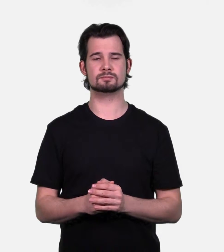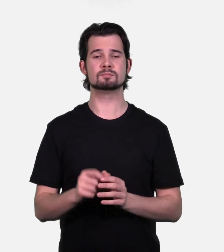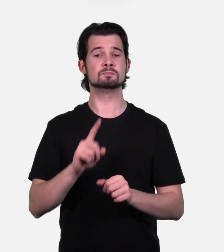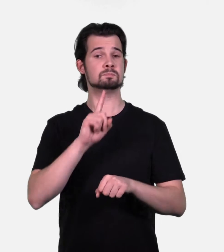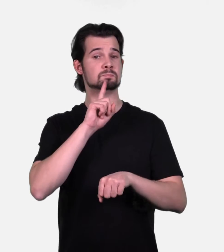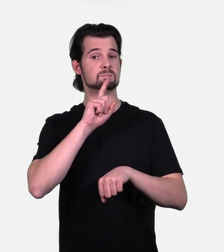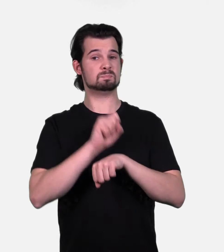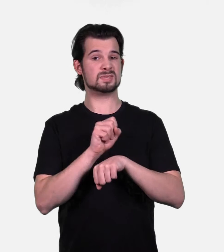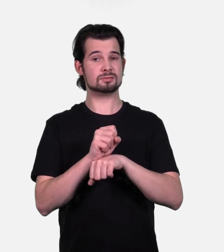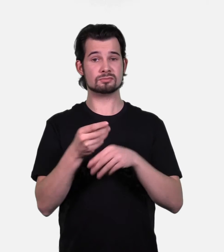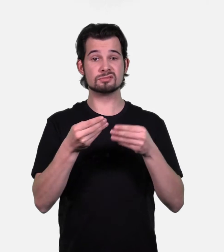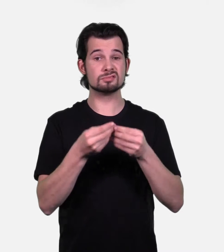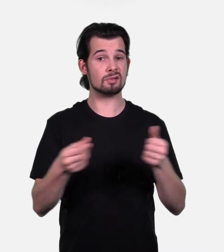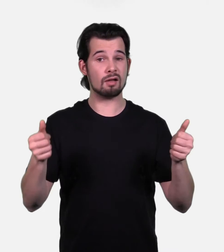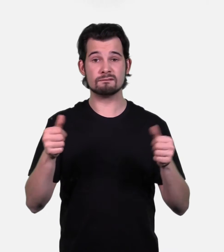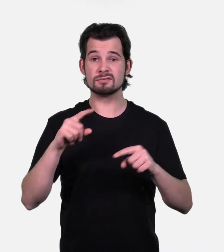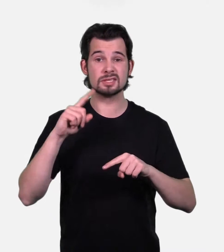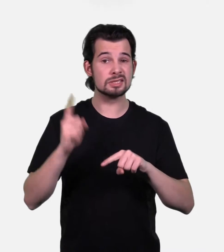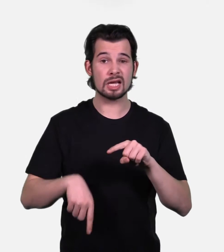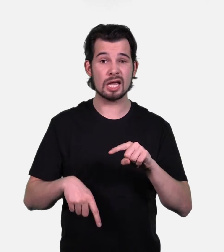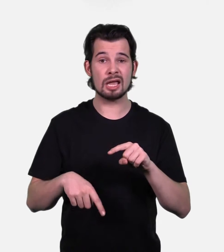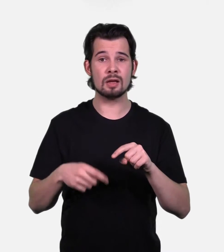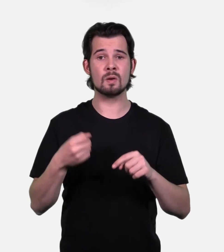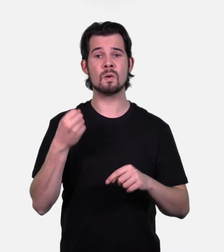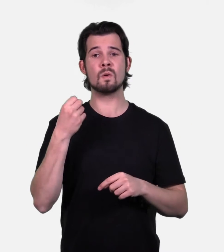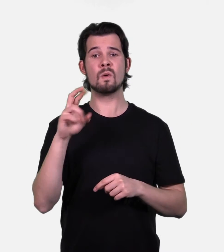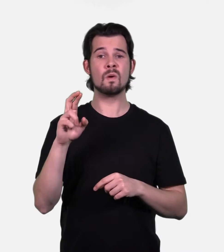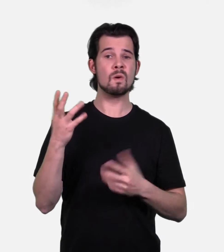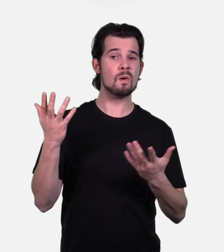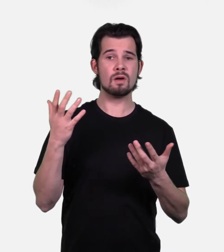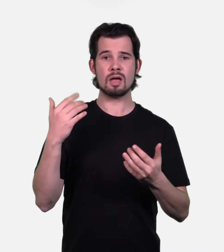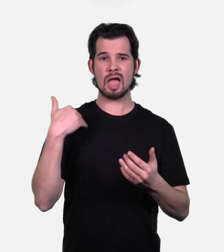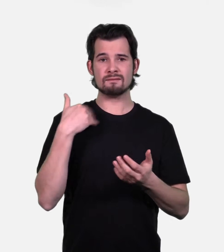If no settlement, or only partial settlement is reached,